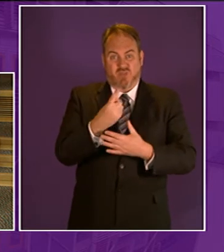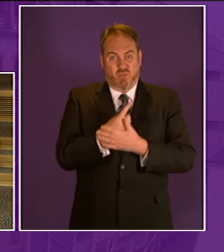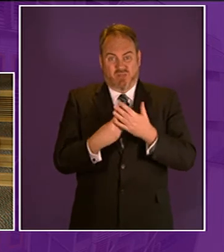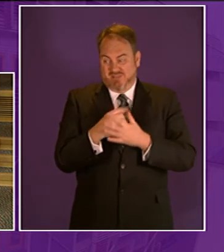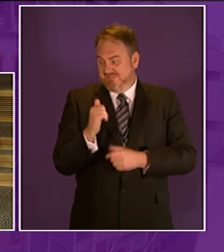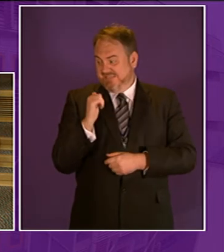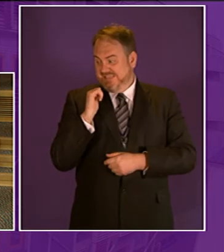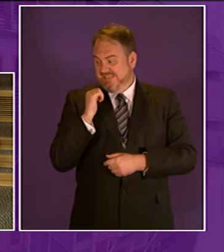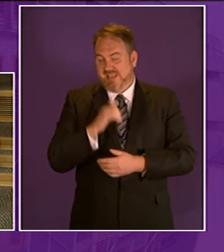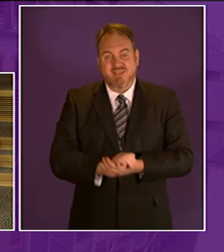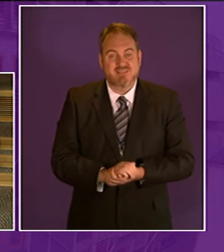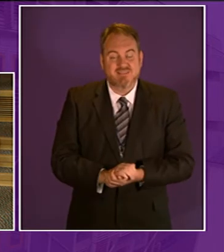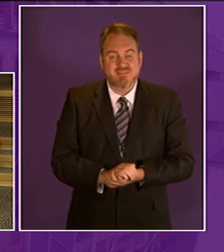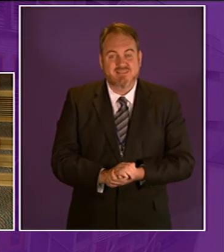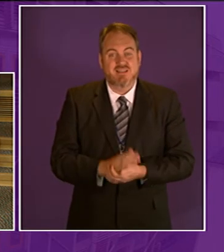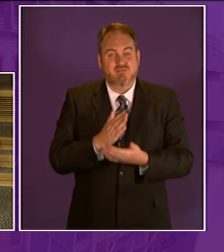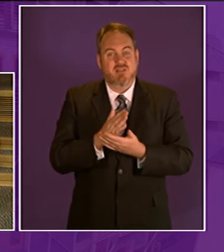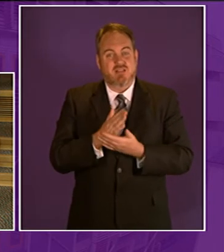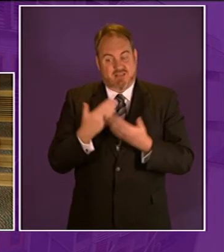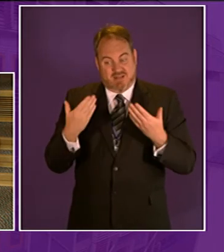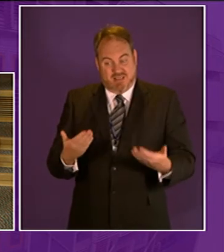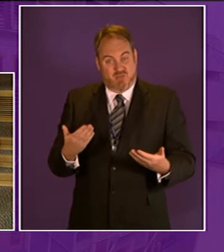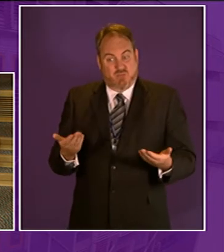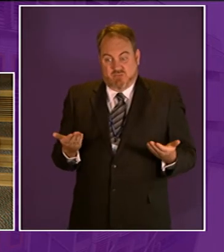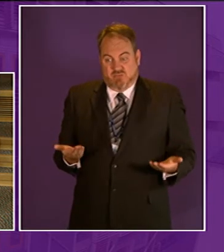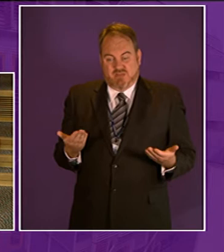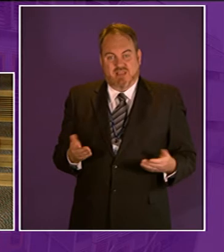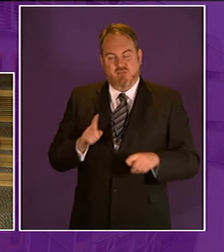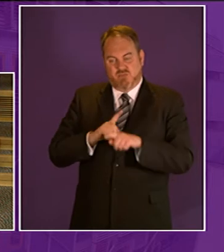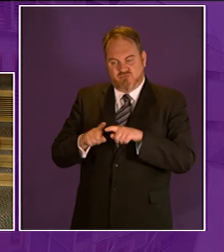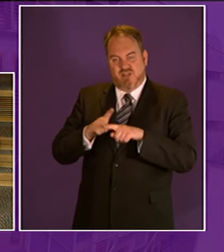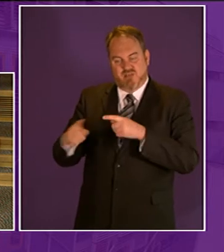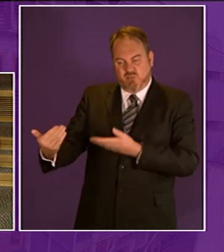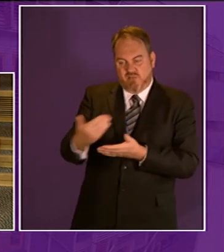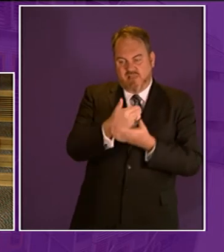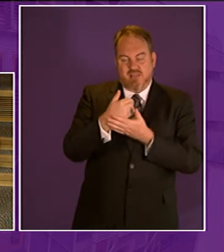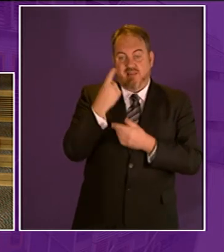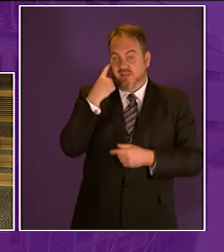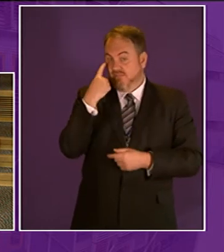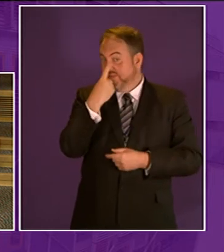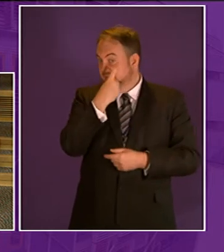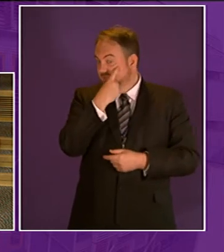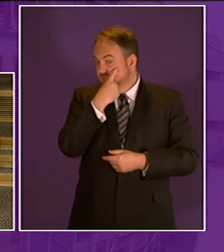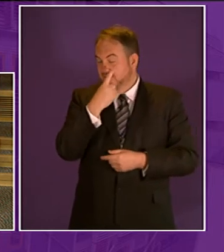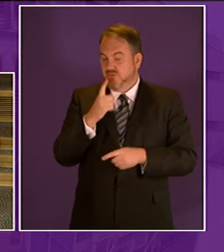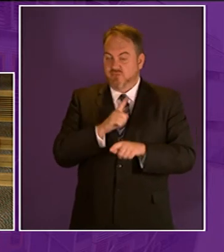Work is going on today to assemble the baseline evidence, to enable swift progress to be made